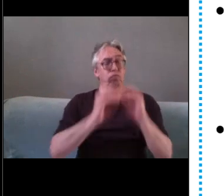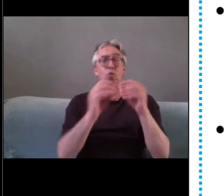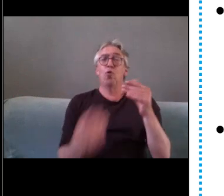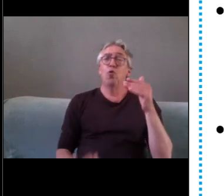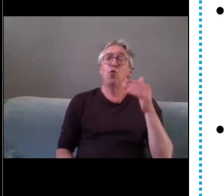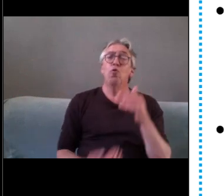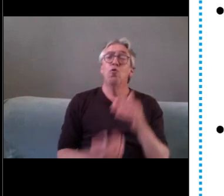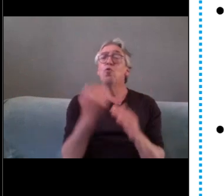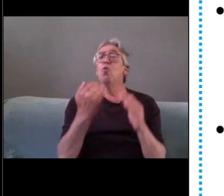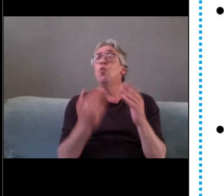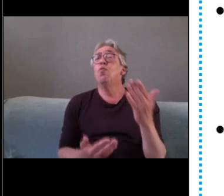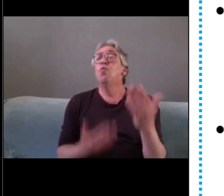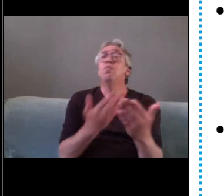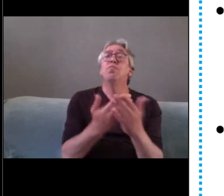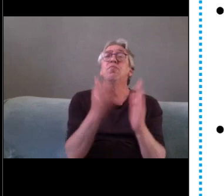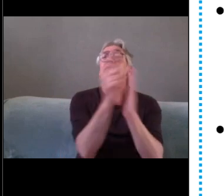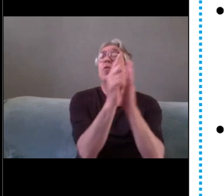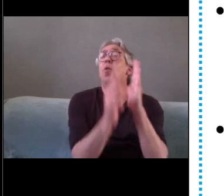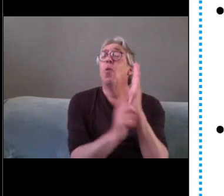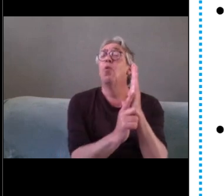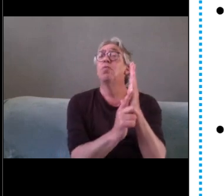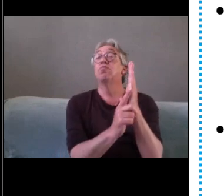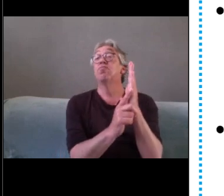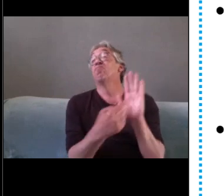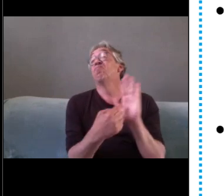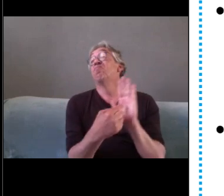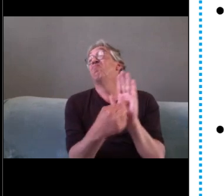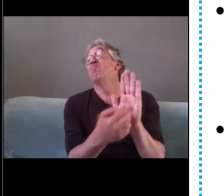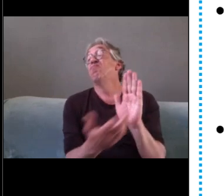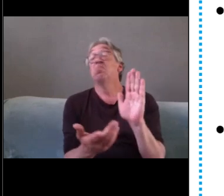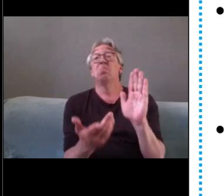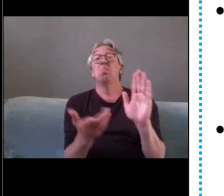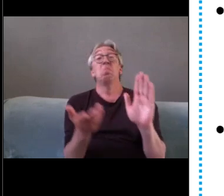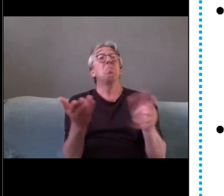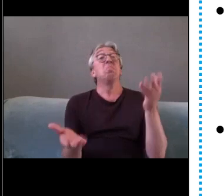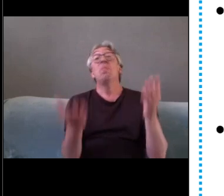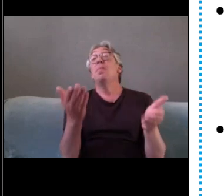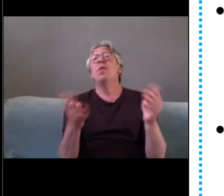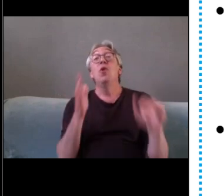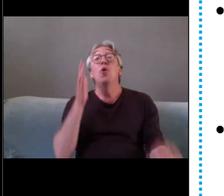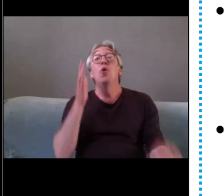including if in the future we have a proposal by the Commission